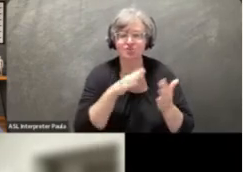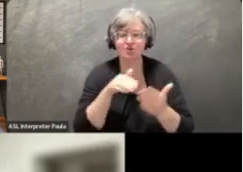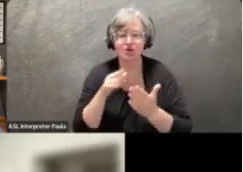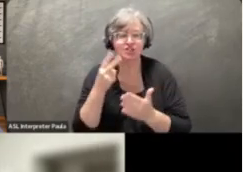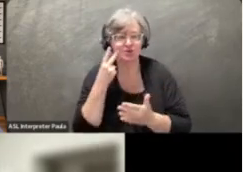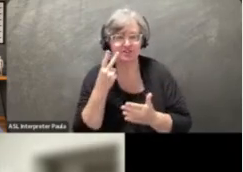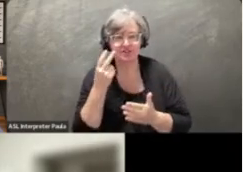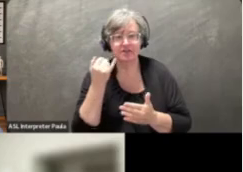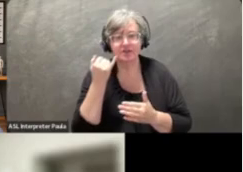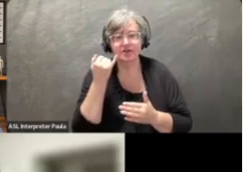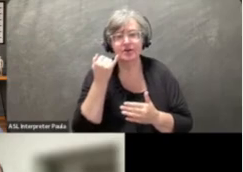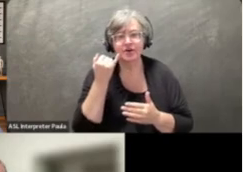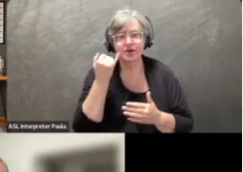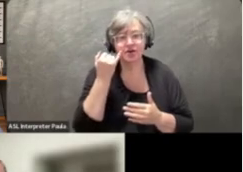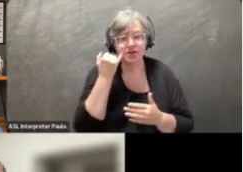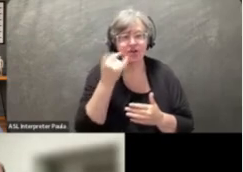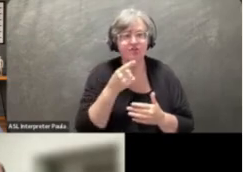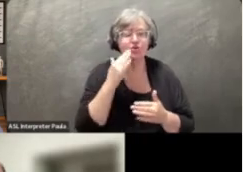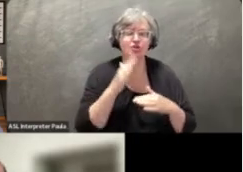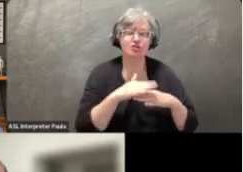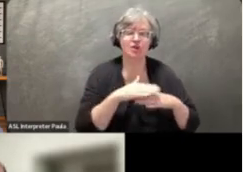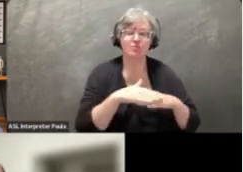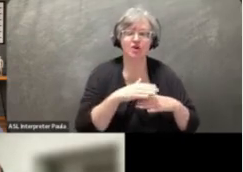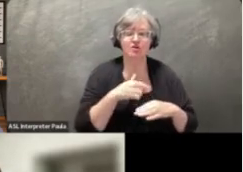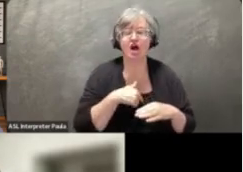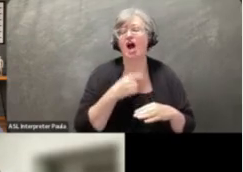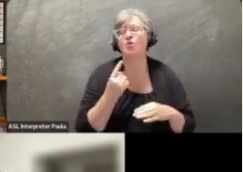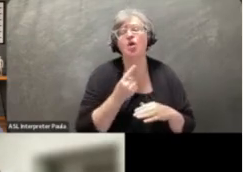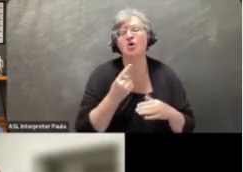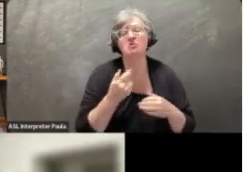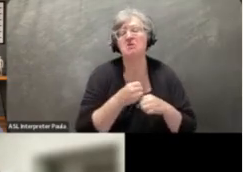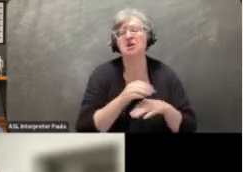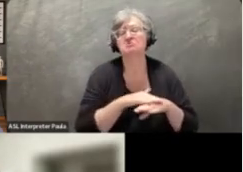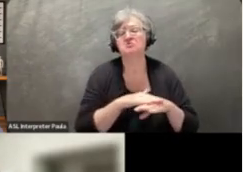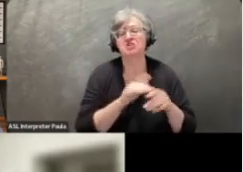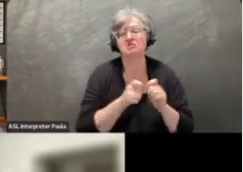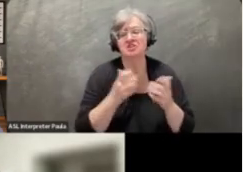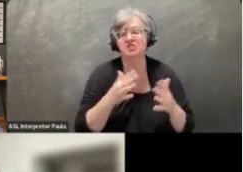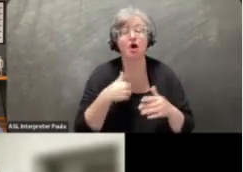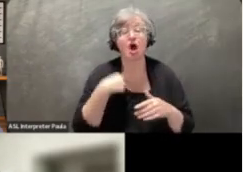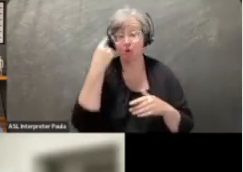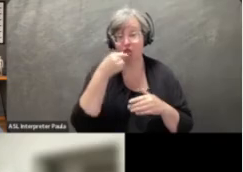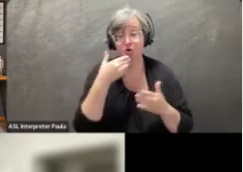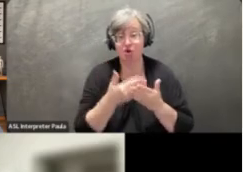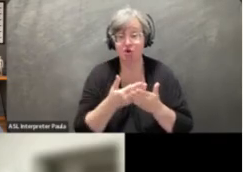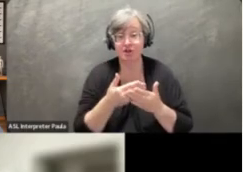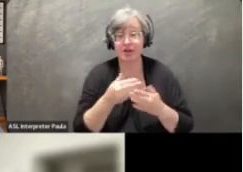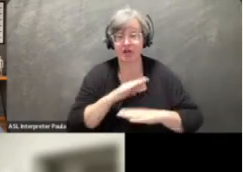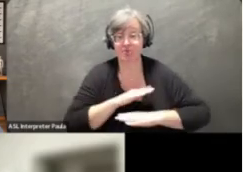for those who are just going to do the minimum, I'm going to just make the changes I need to so I look good and I meet the requirements, or I'm just going